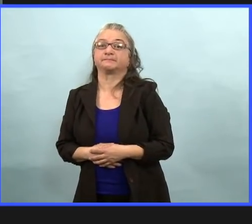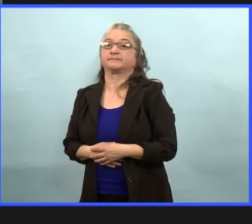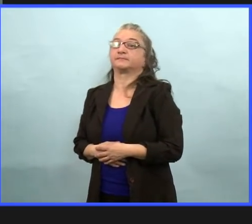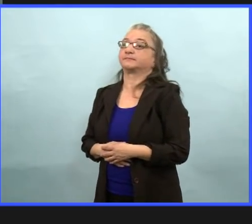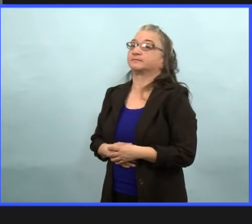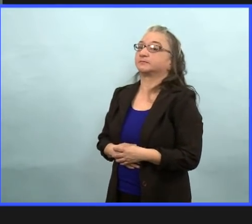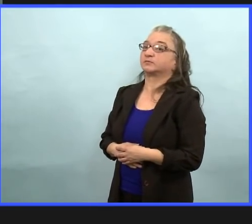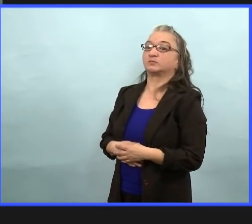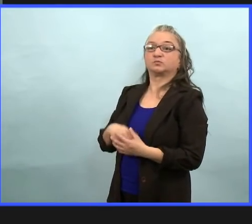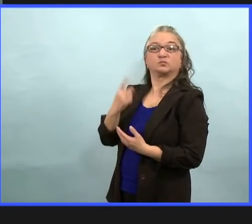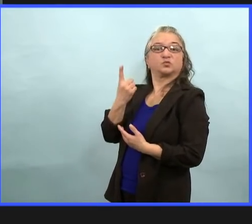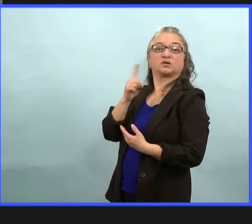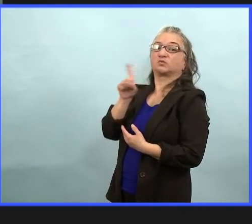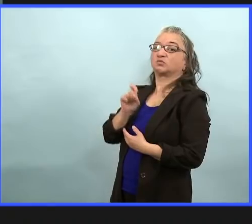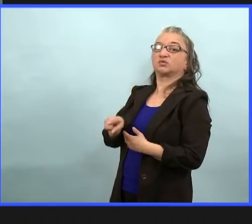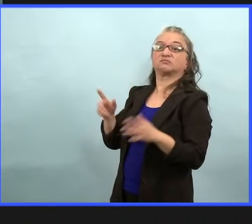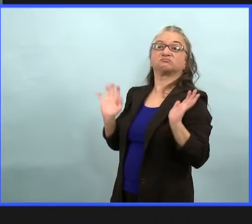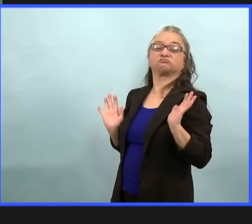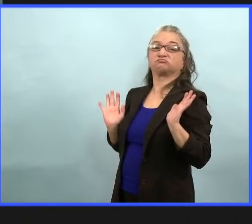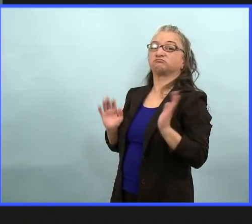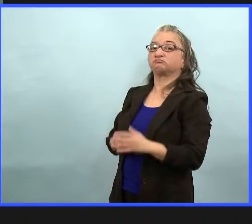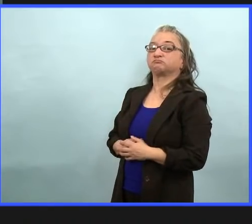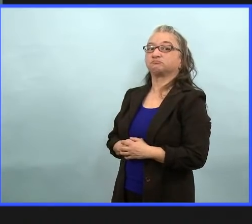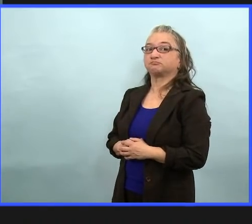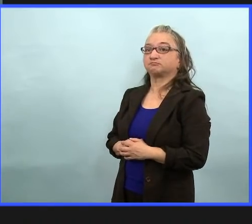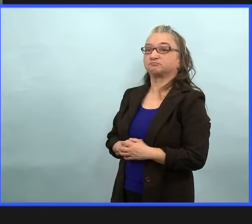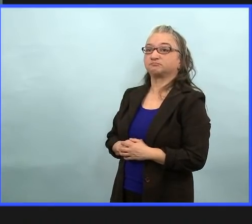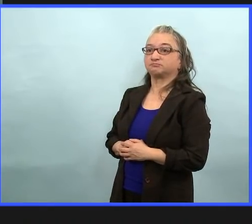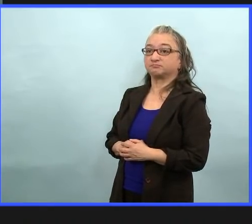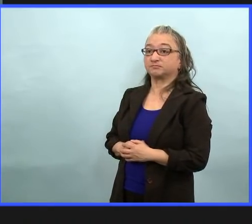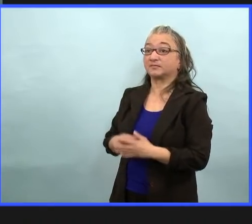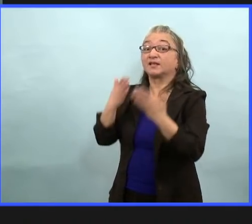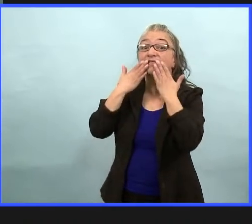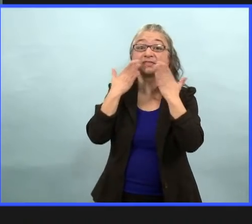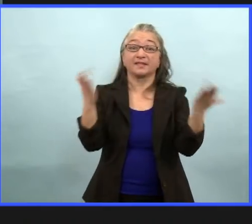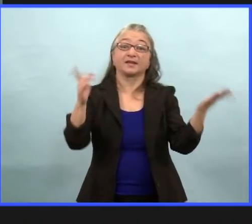mind have already been answered thank you everyone unfortunately we have to